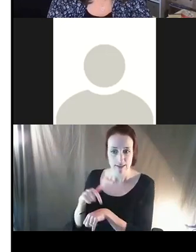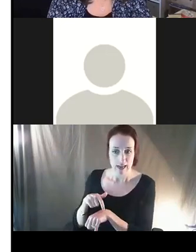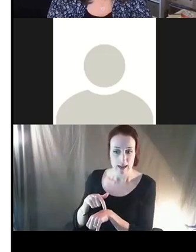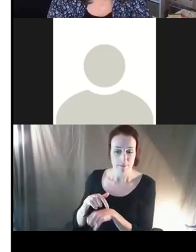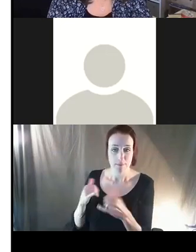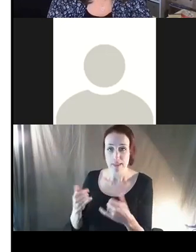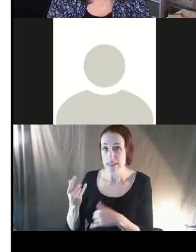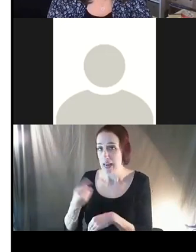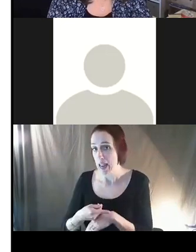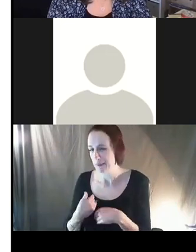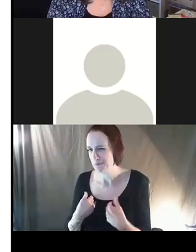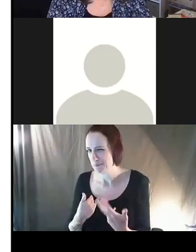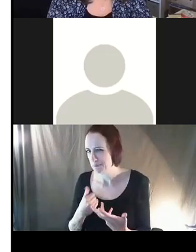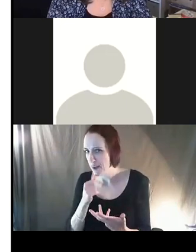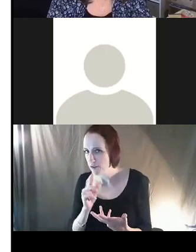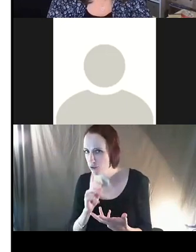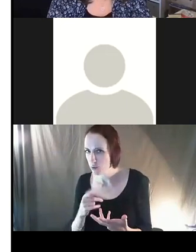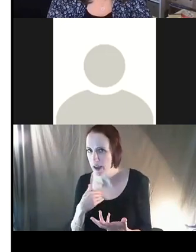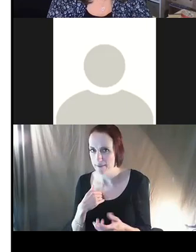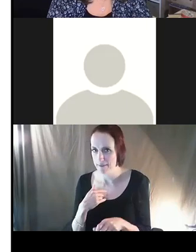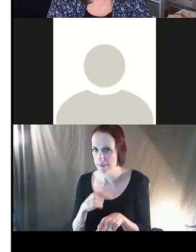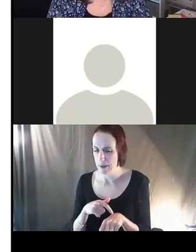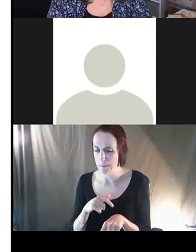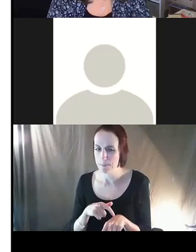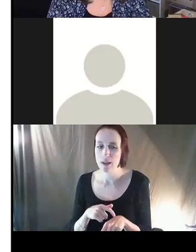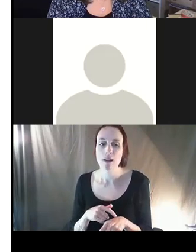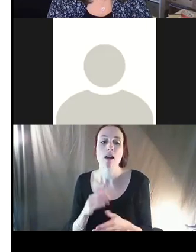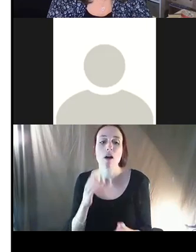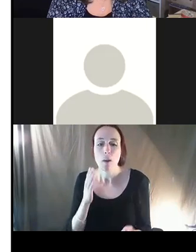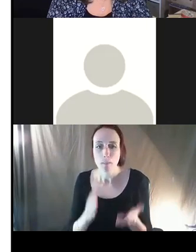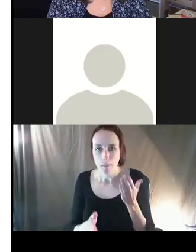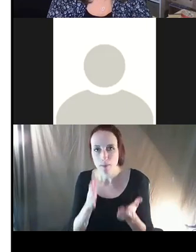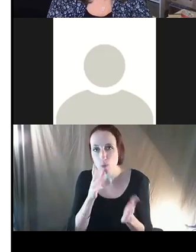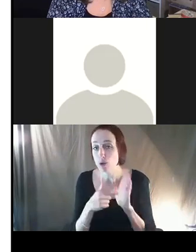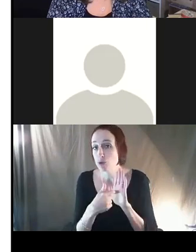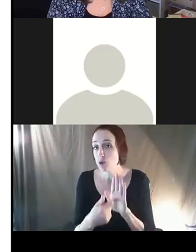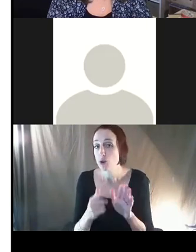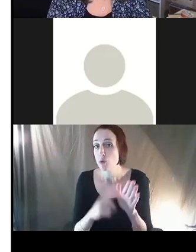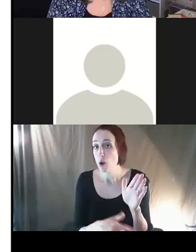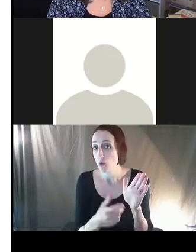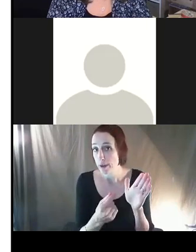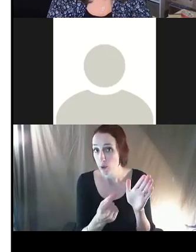We will walk you through what we might do, and then skip around to the next section of our presentation.